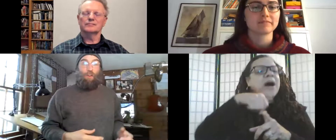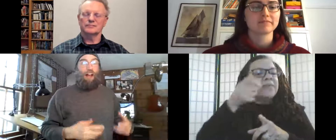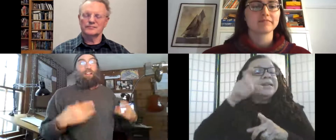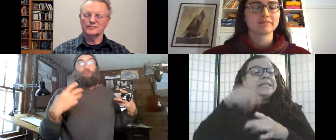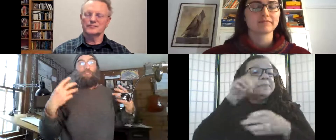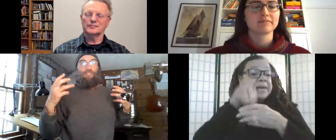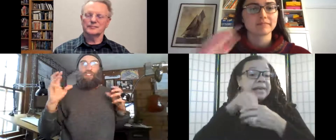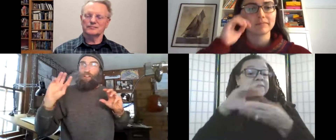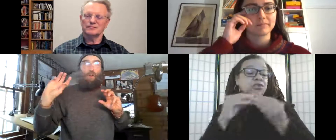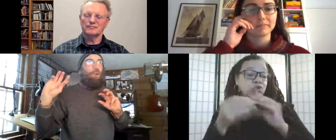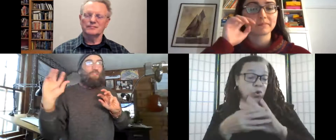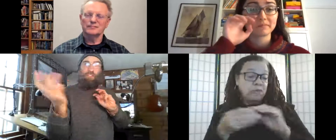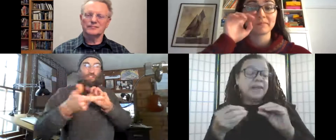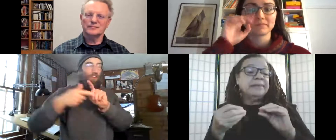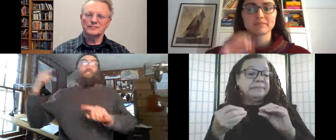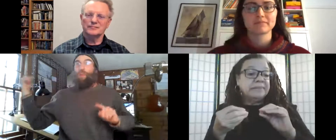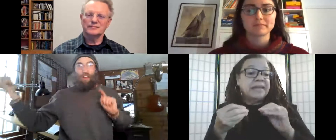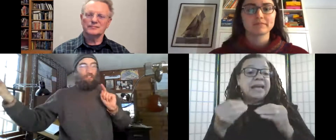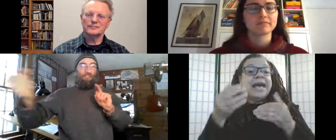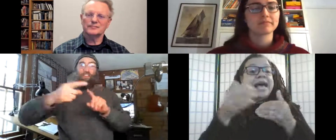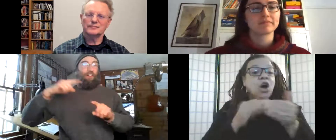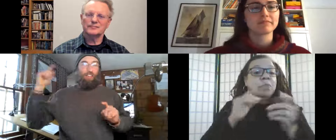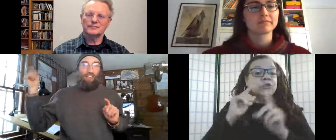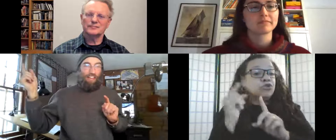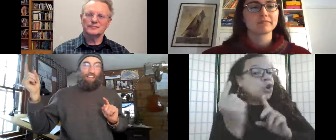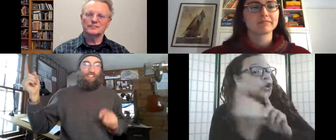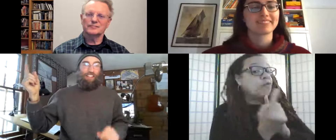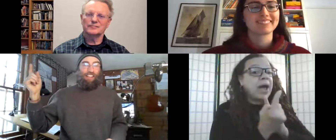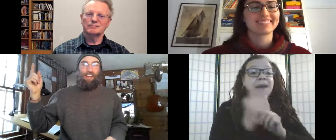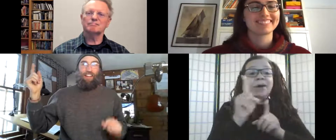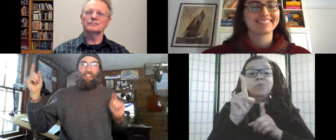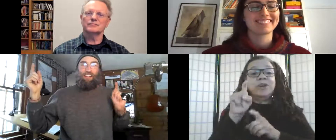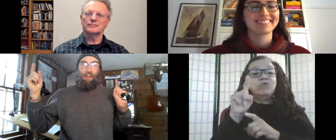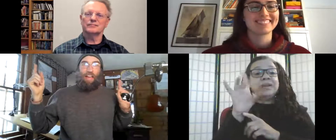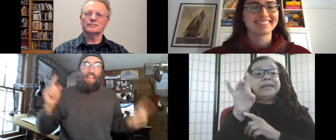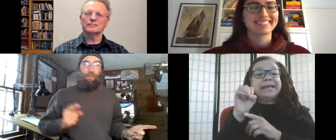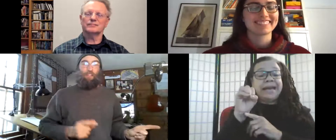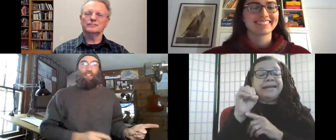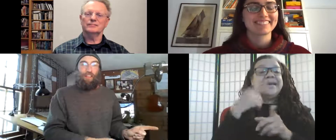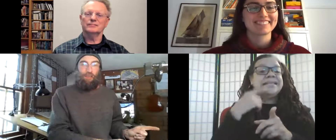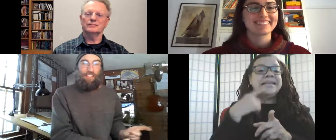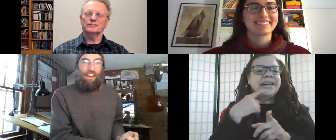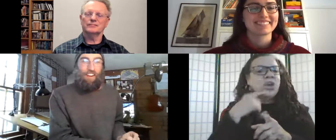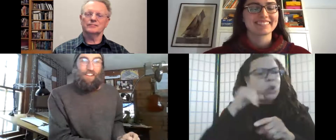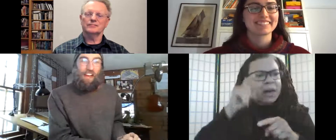So I almost turned around, you know, 180 degrees, and said no I can't believe him as a narrator,